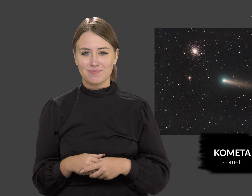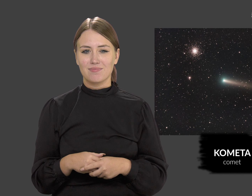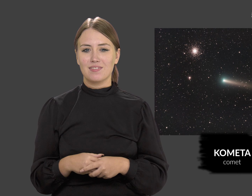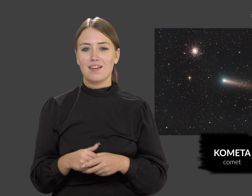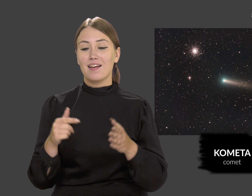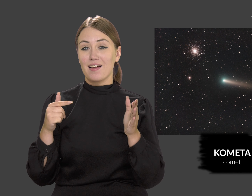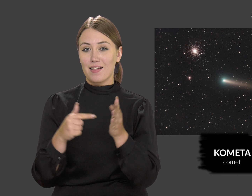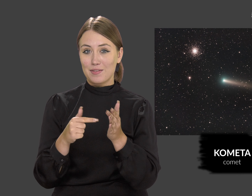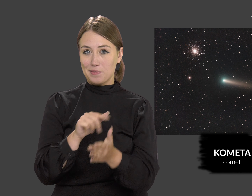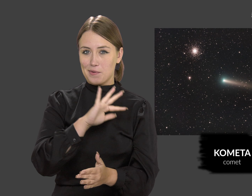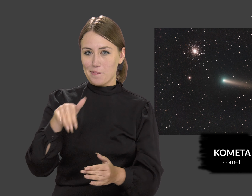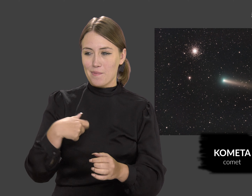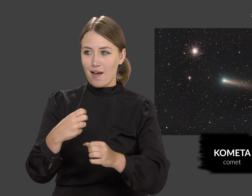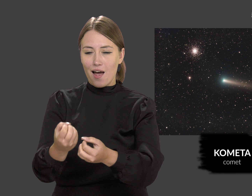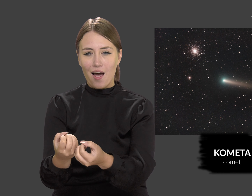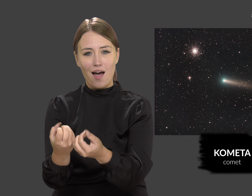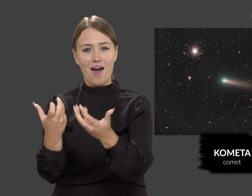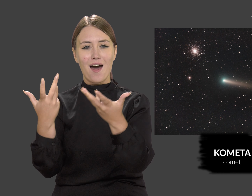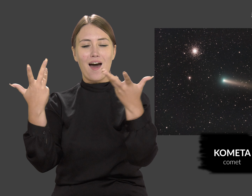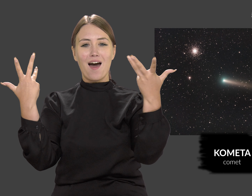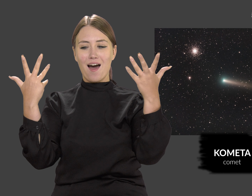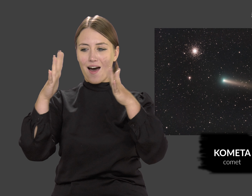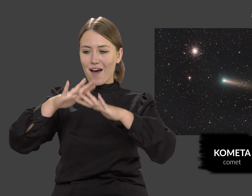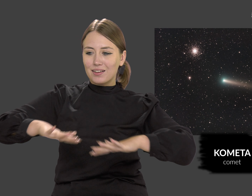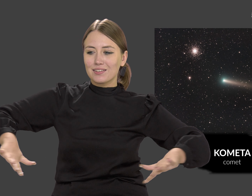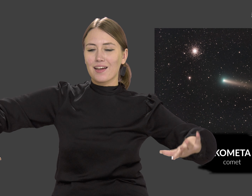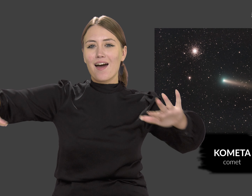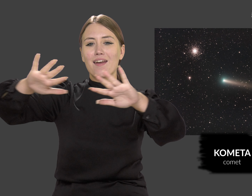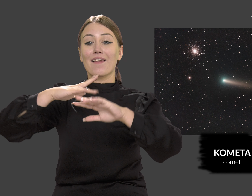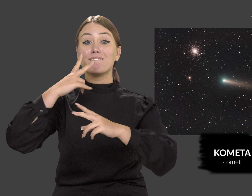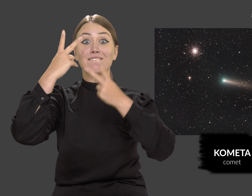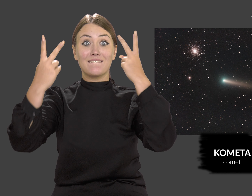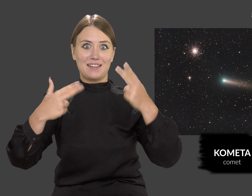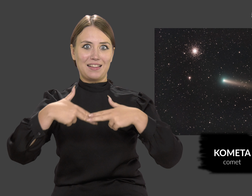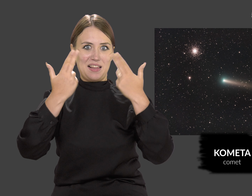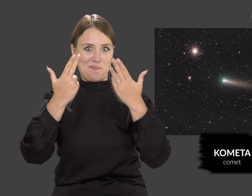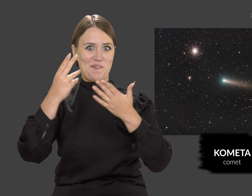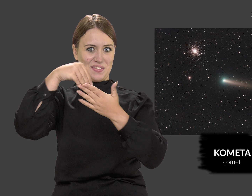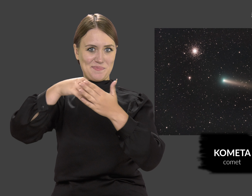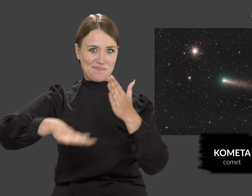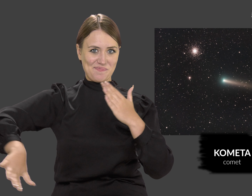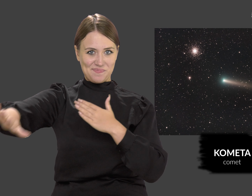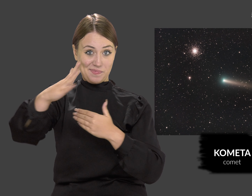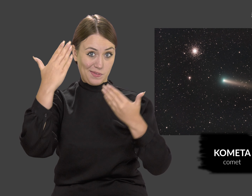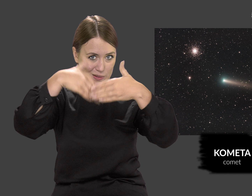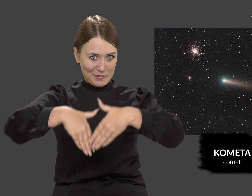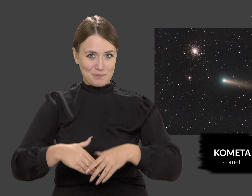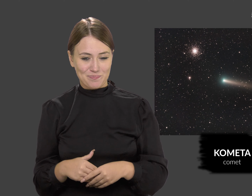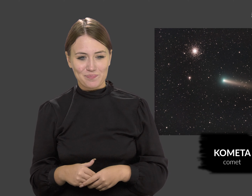This illuminated tail can be seen in the night sky.